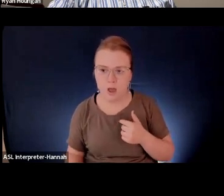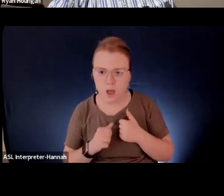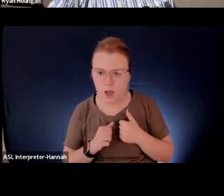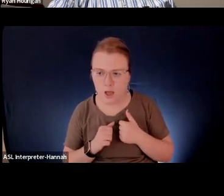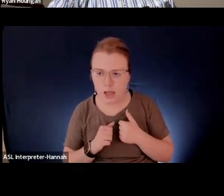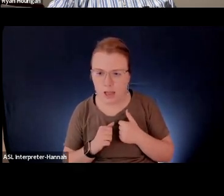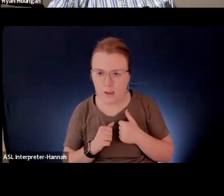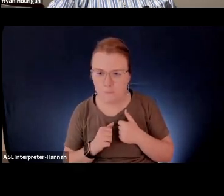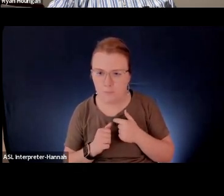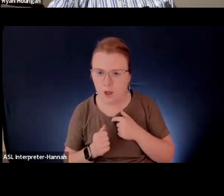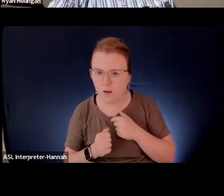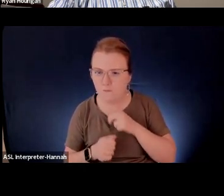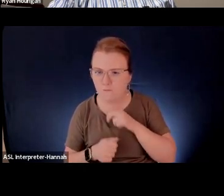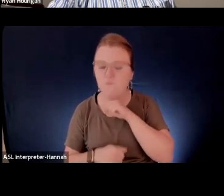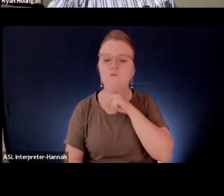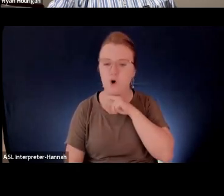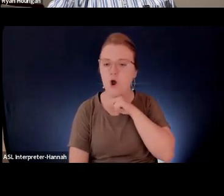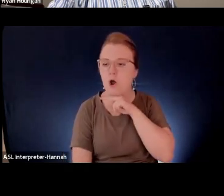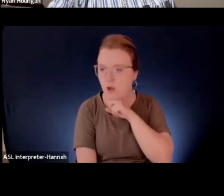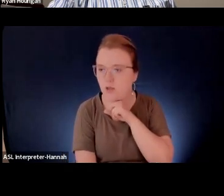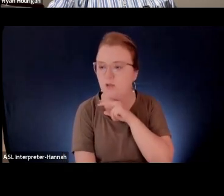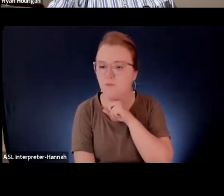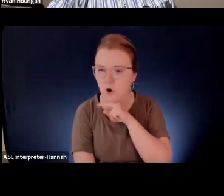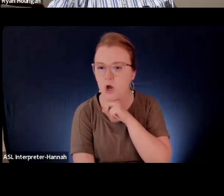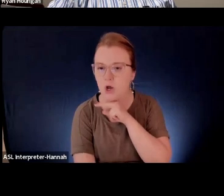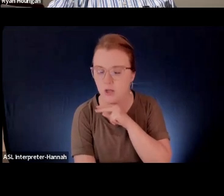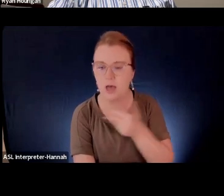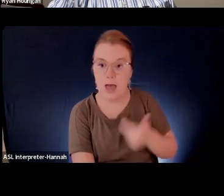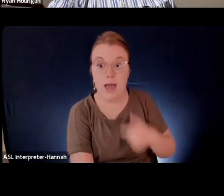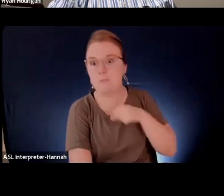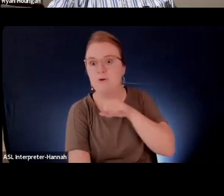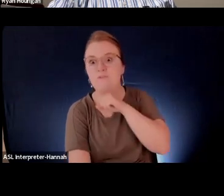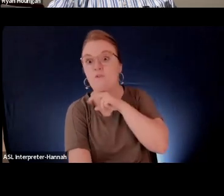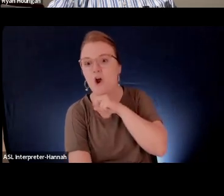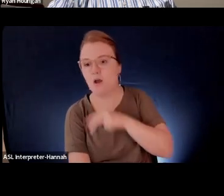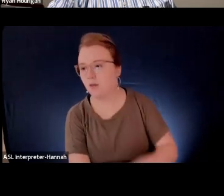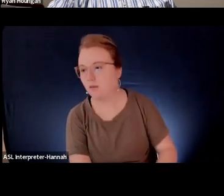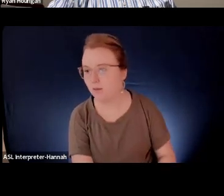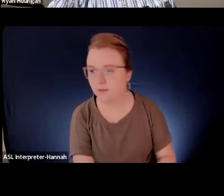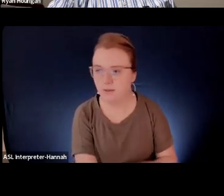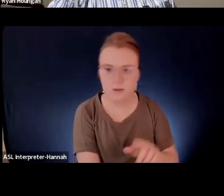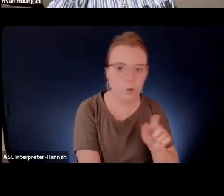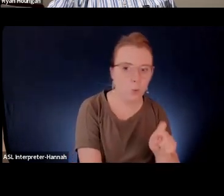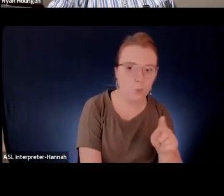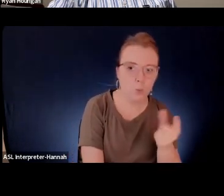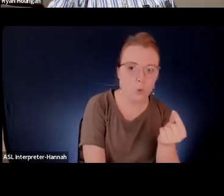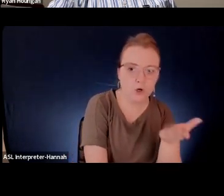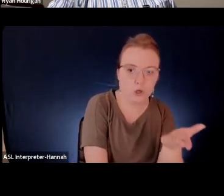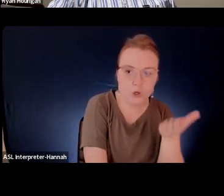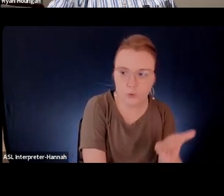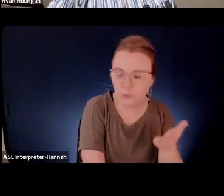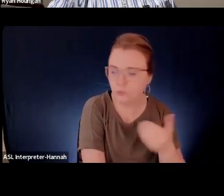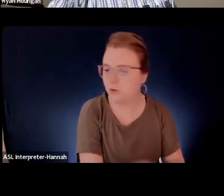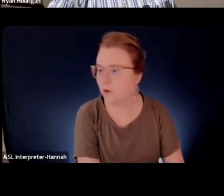[participant imitates the frog ribbiting] Sofie, what are you? Sofie, what are you?